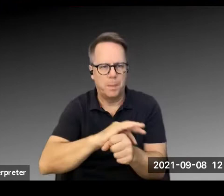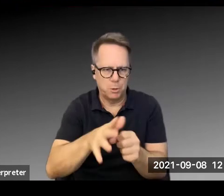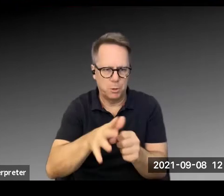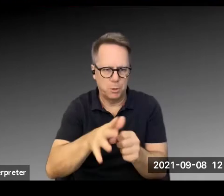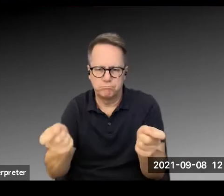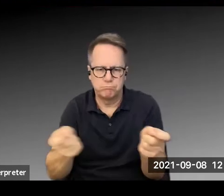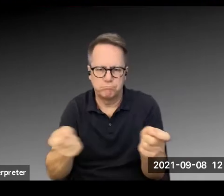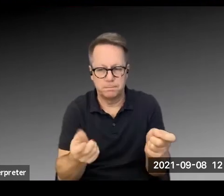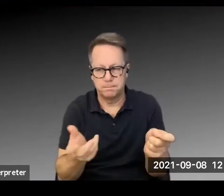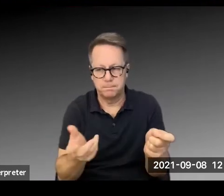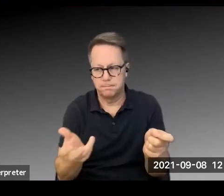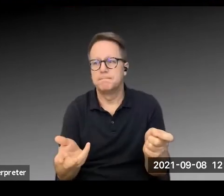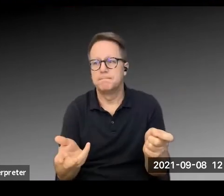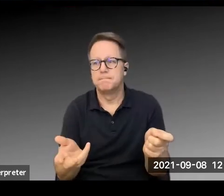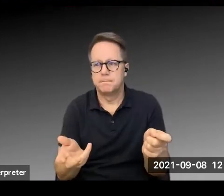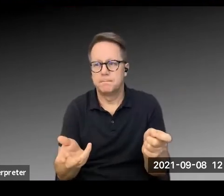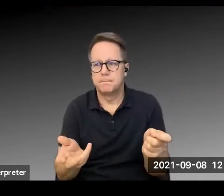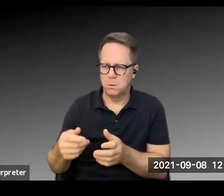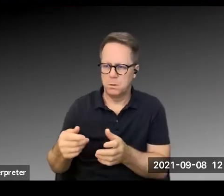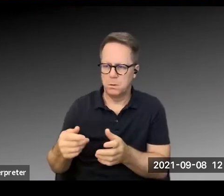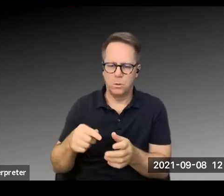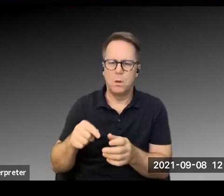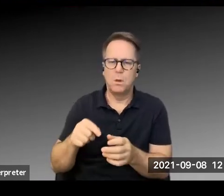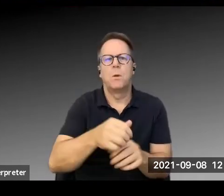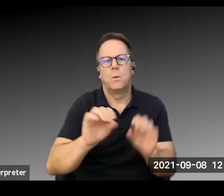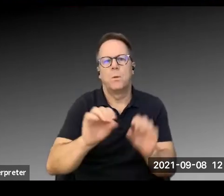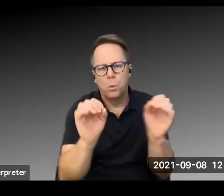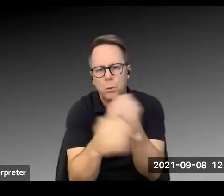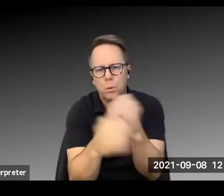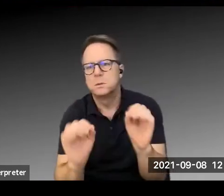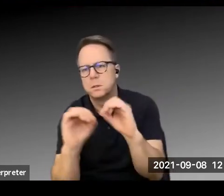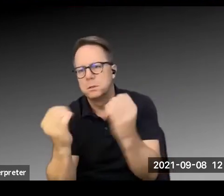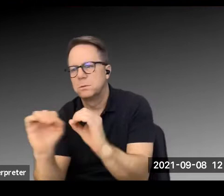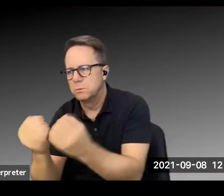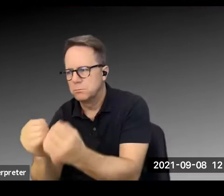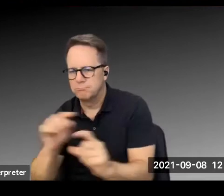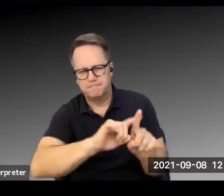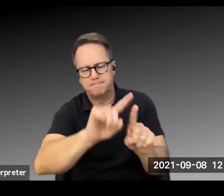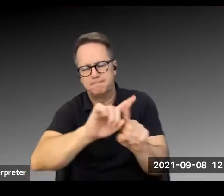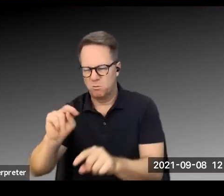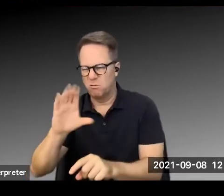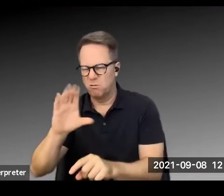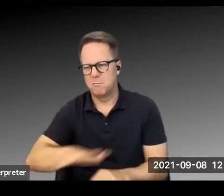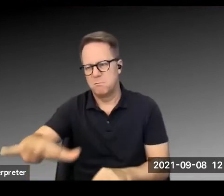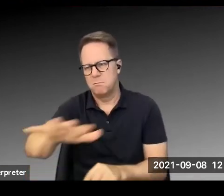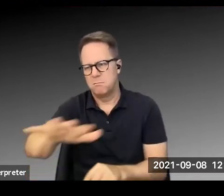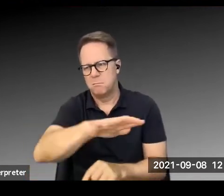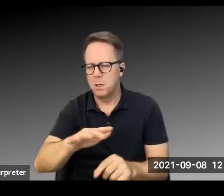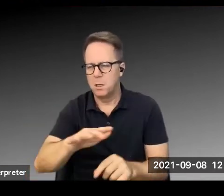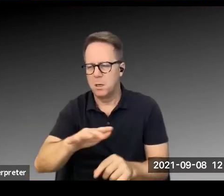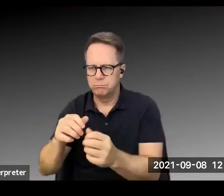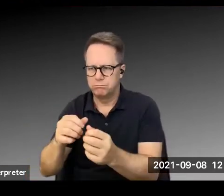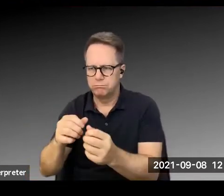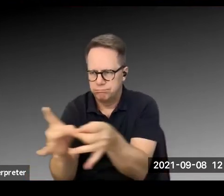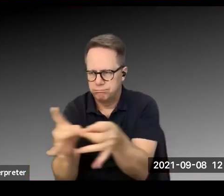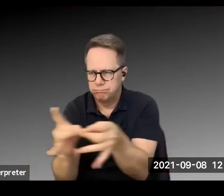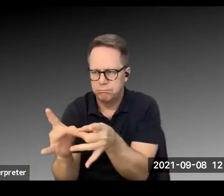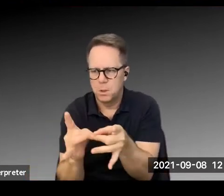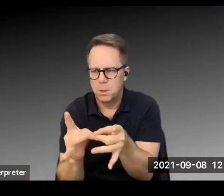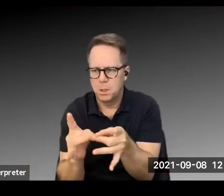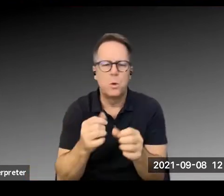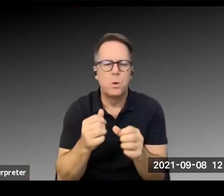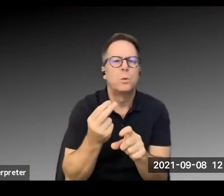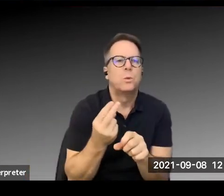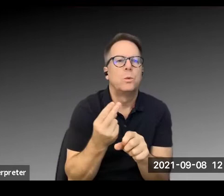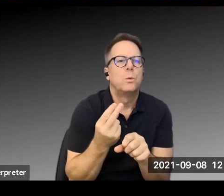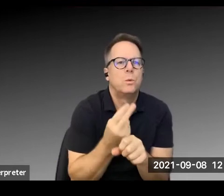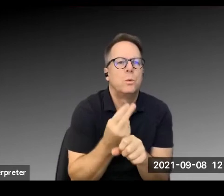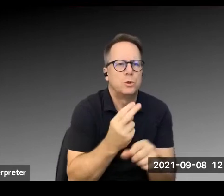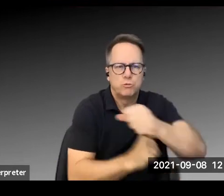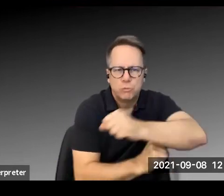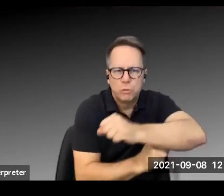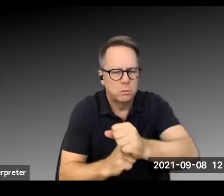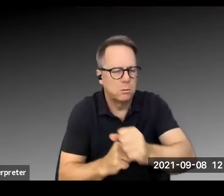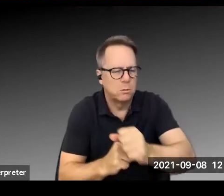We're working with a number of organizations in North Carolina. We're using interviews unstructured and structured focus groups. Collaborations co design.